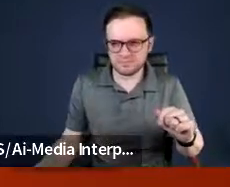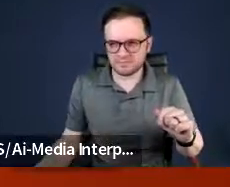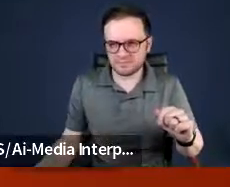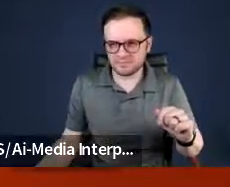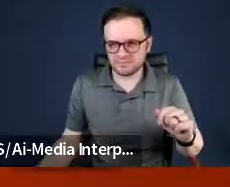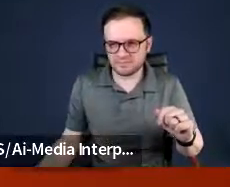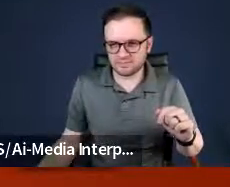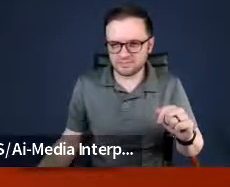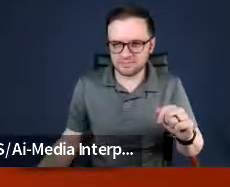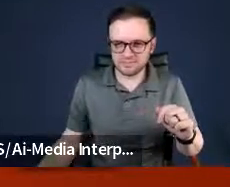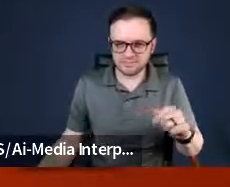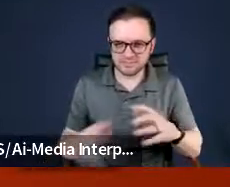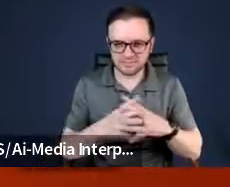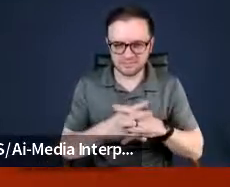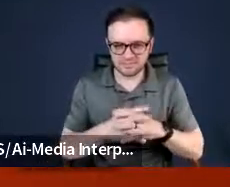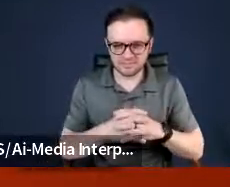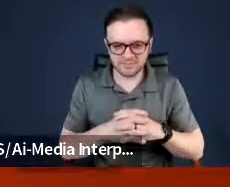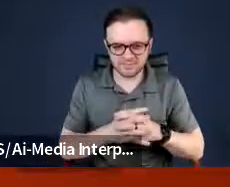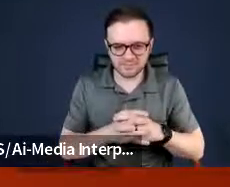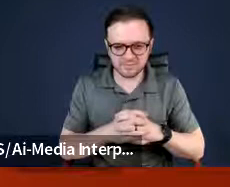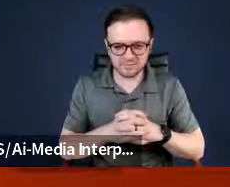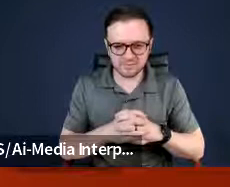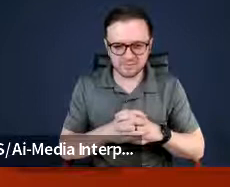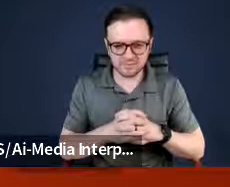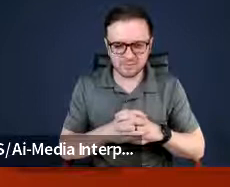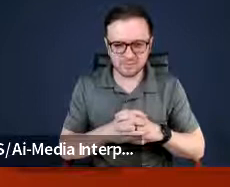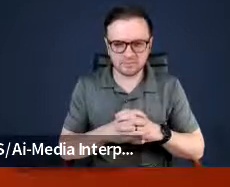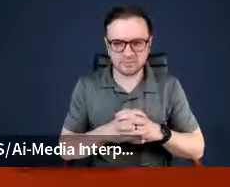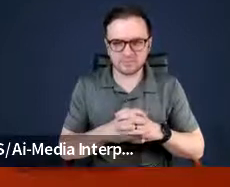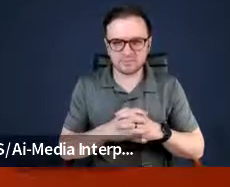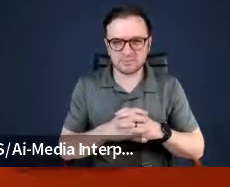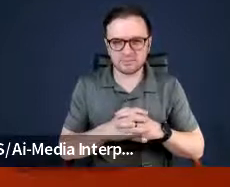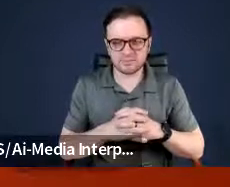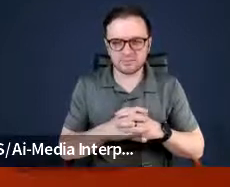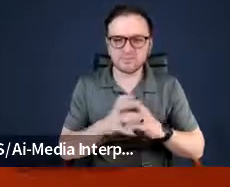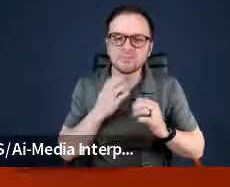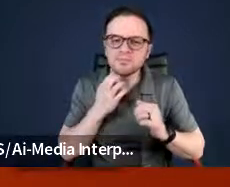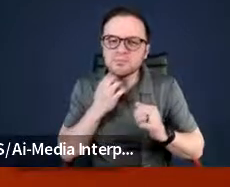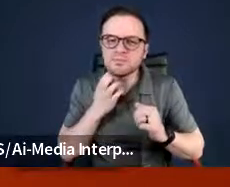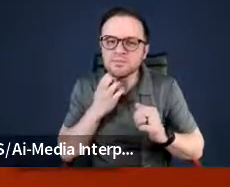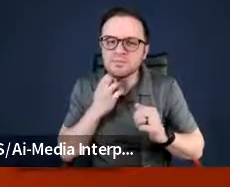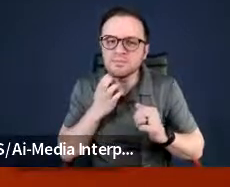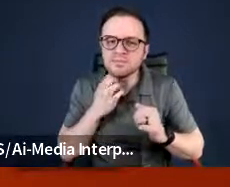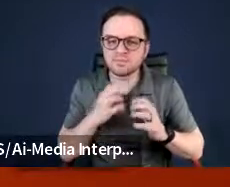We are going to look at manual testing. I'm going to do a short demonstration on ANDI and let me